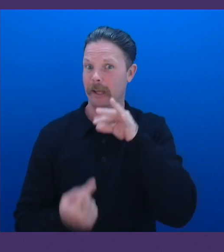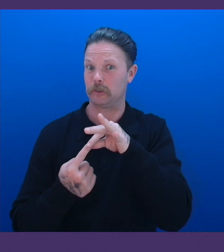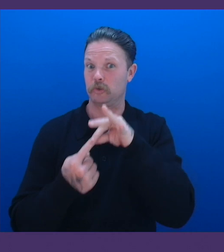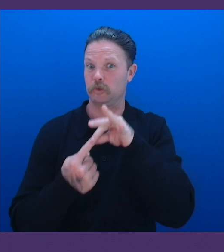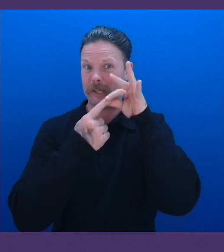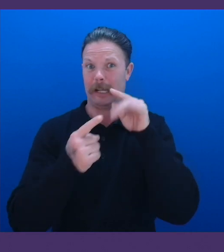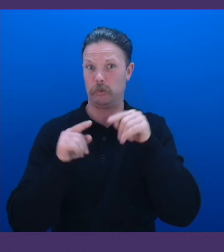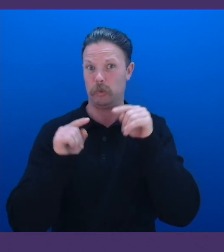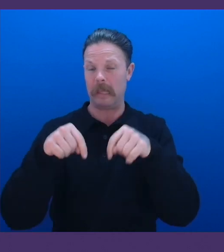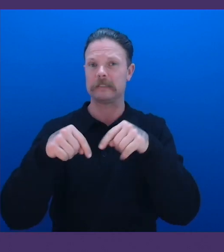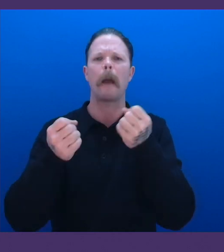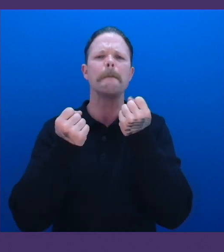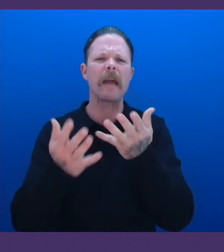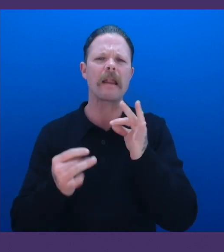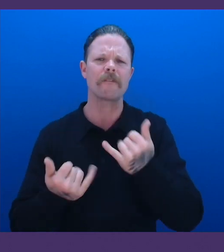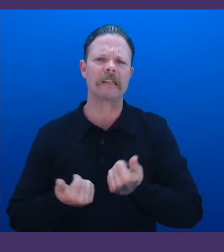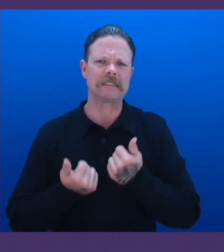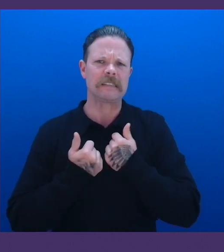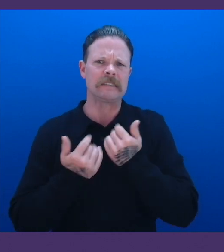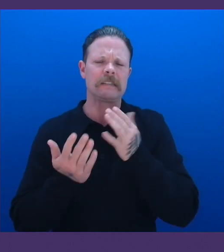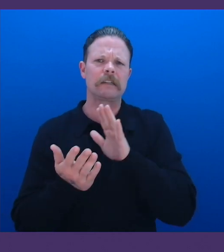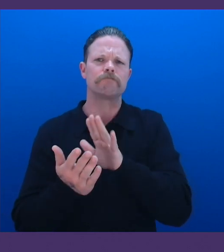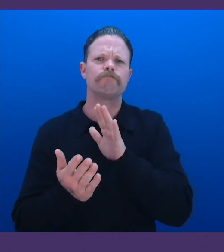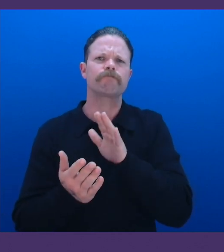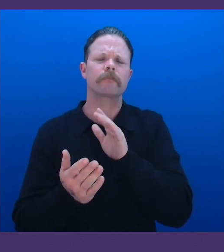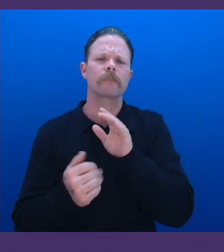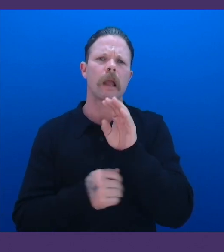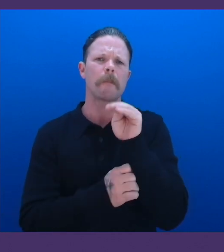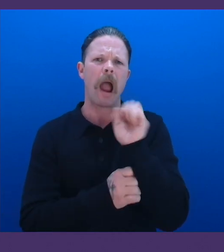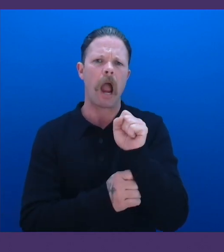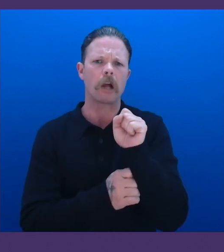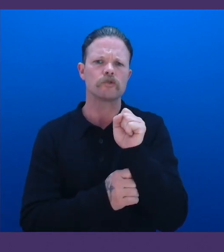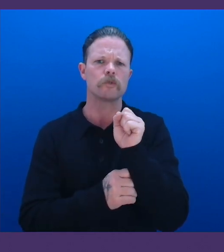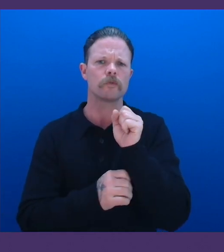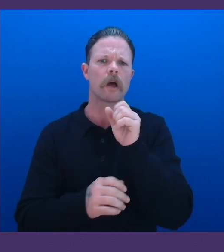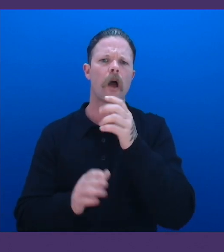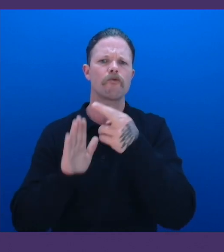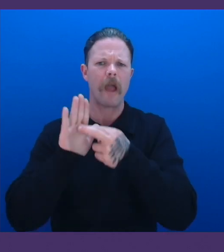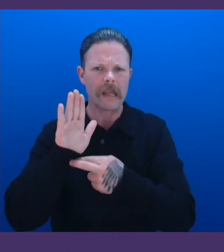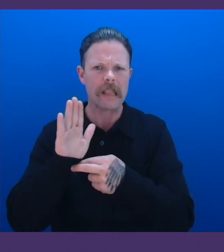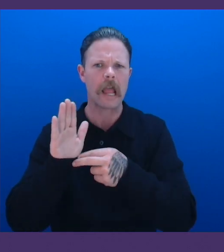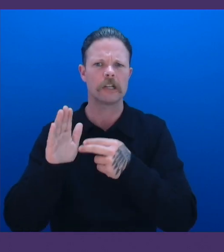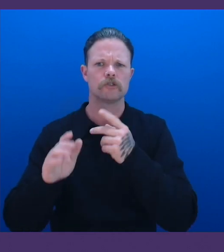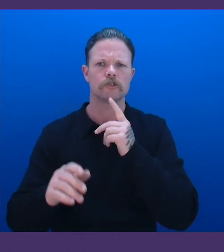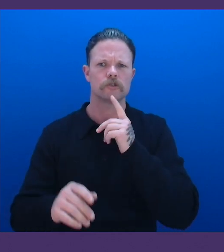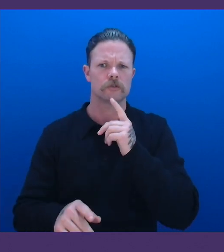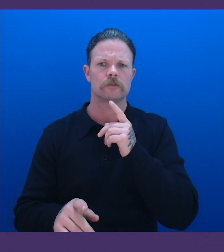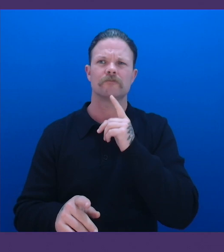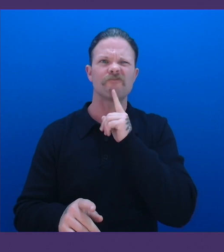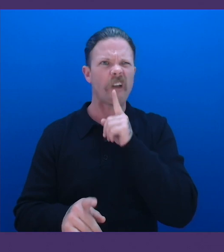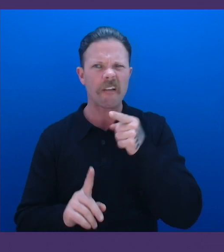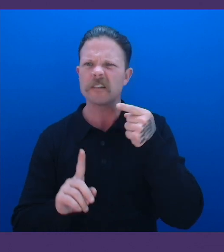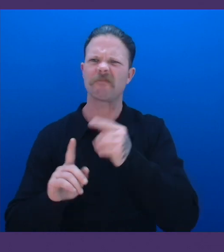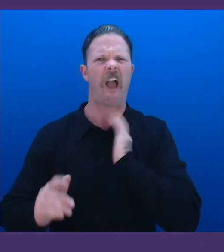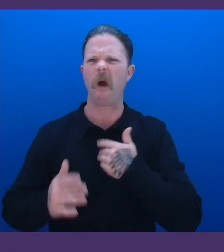of the existing regulations that Microsoft is subject to, it's really our customers that are obligated